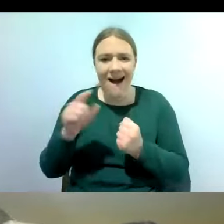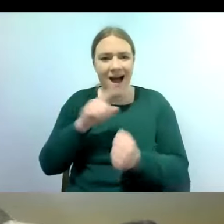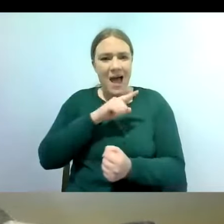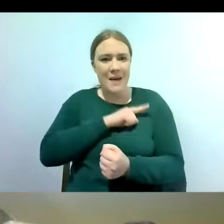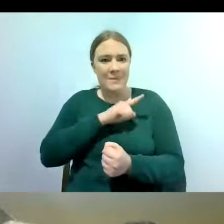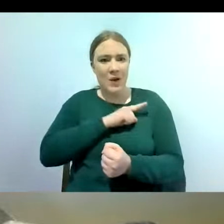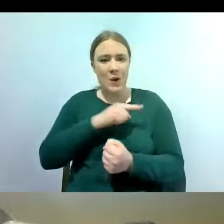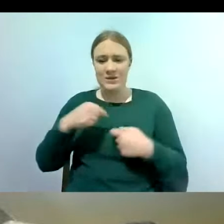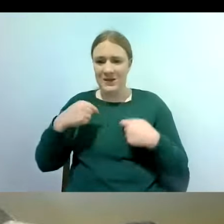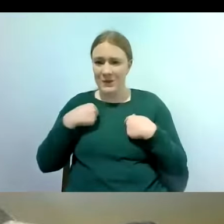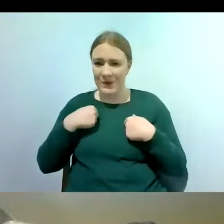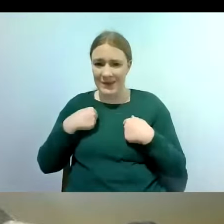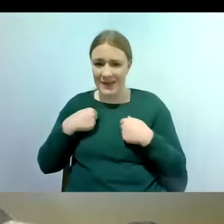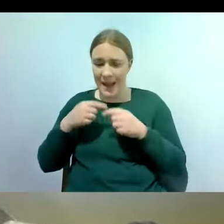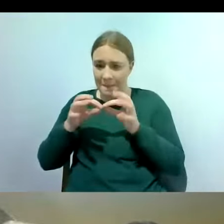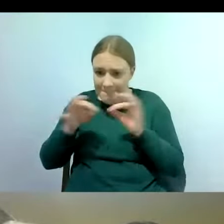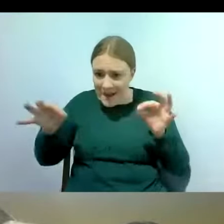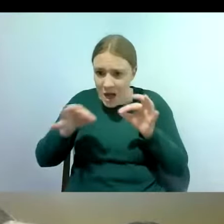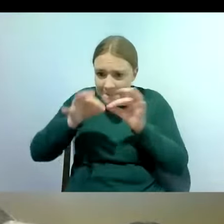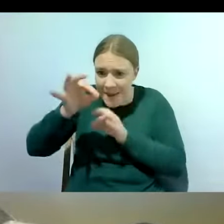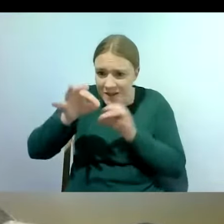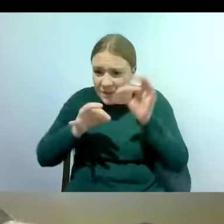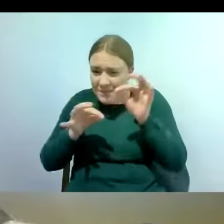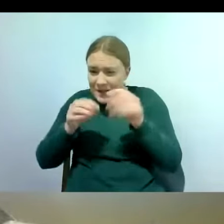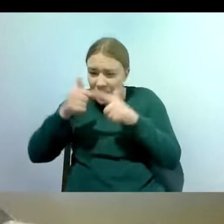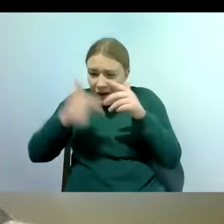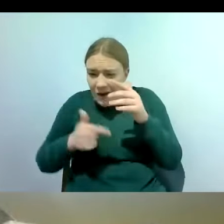an enormous amount of measurements from each individual including its weight